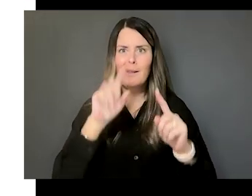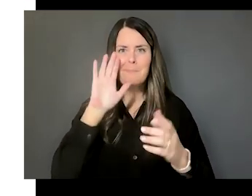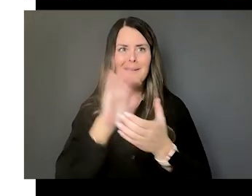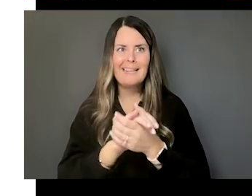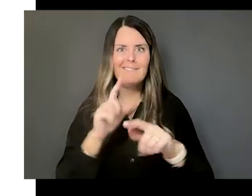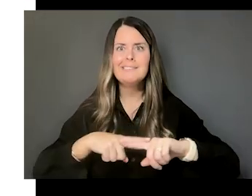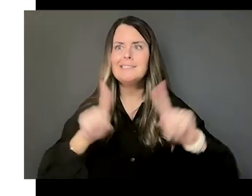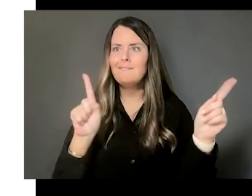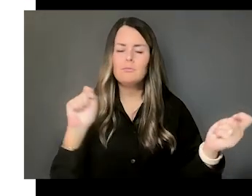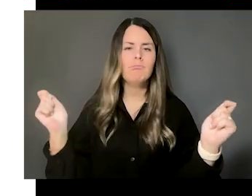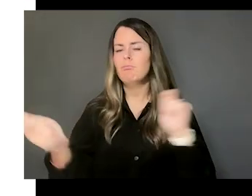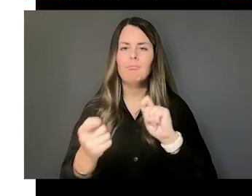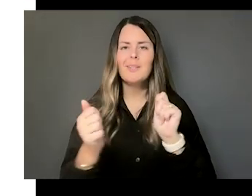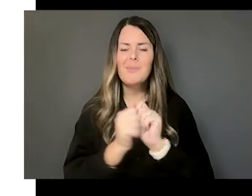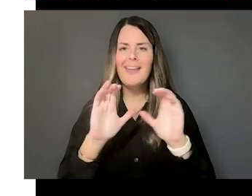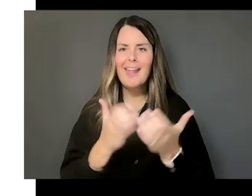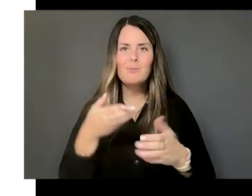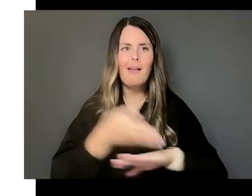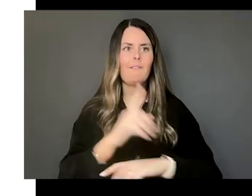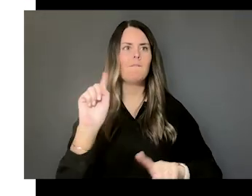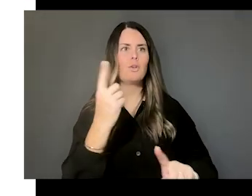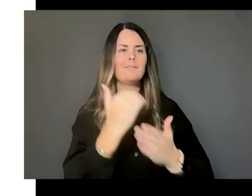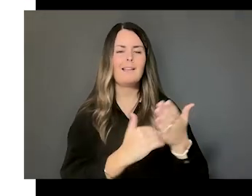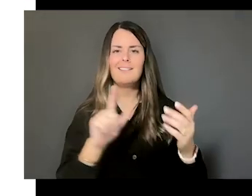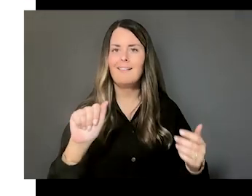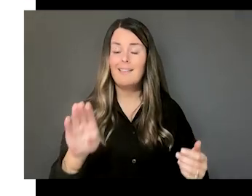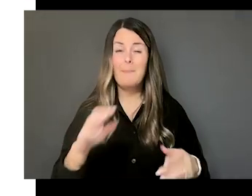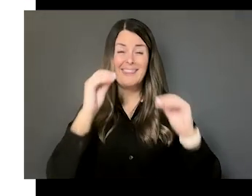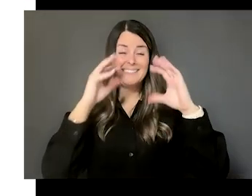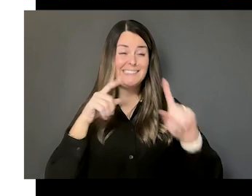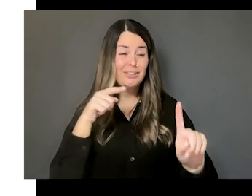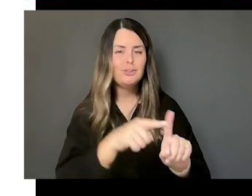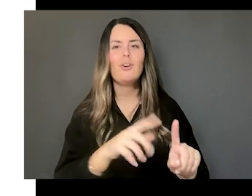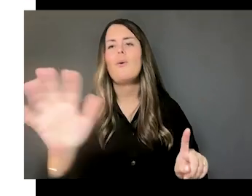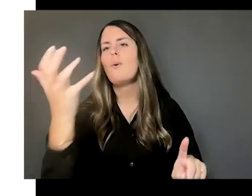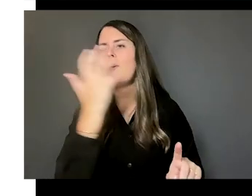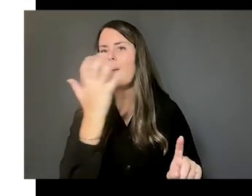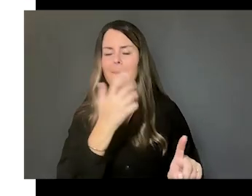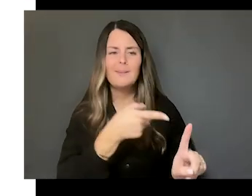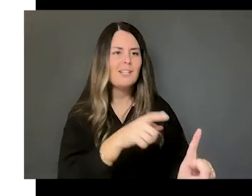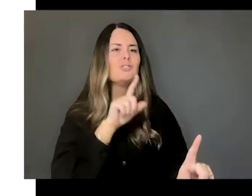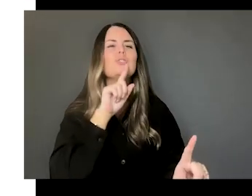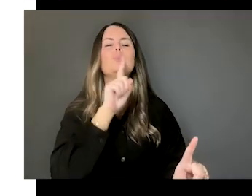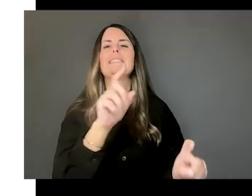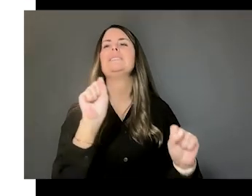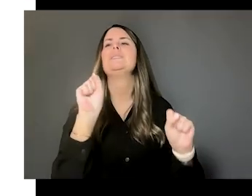in the classroom after our first lesson lab. And the teacher, oh my goodness, was so excited.